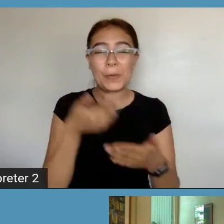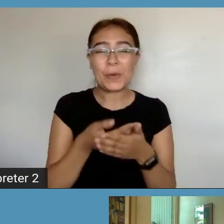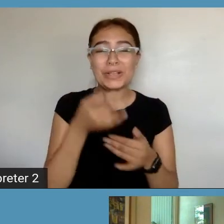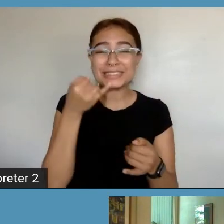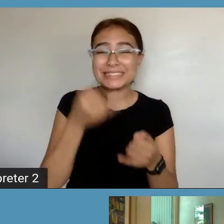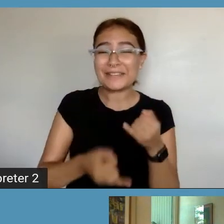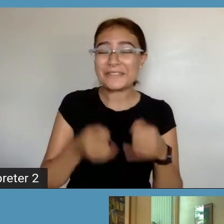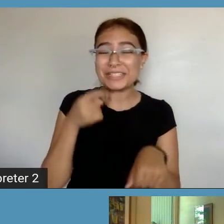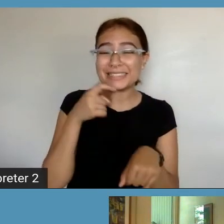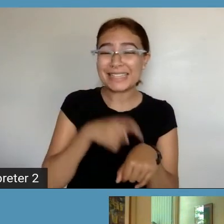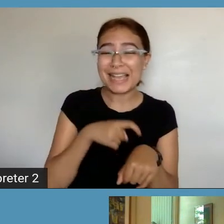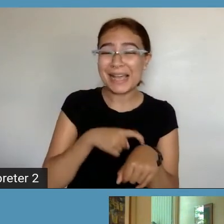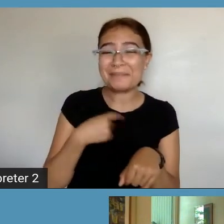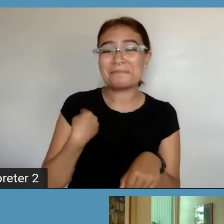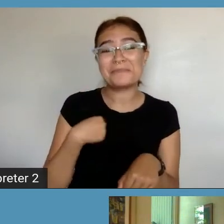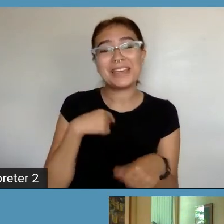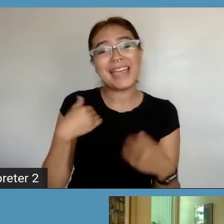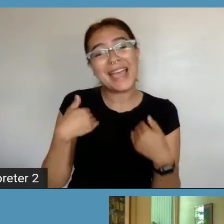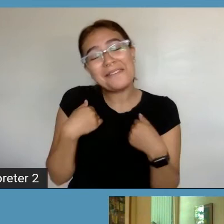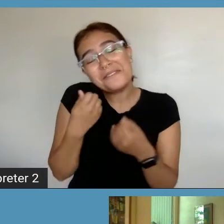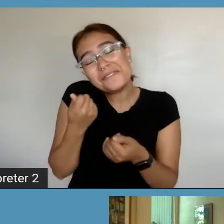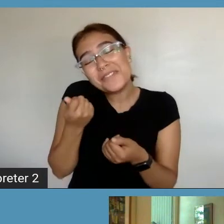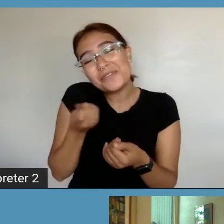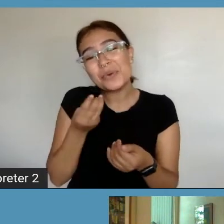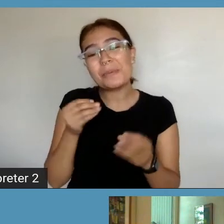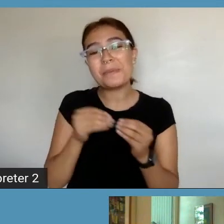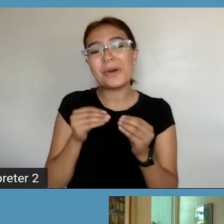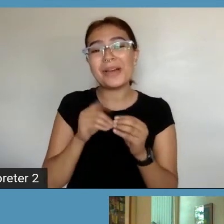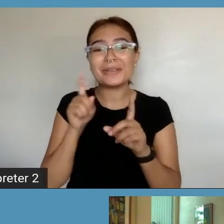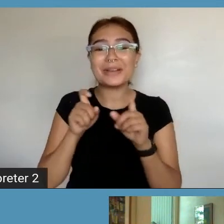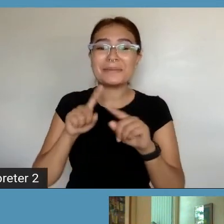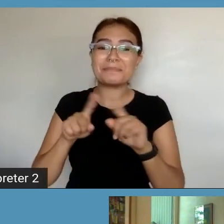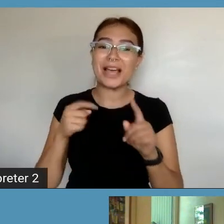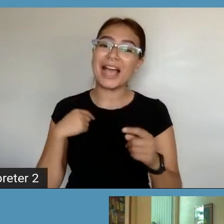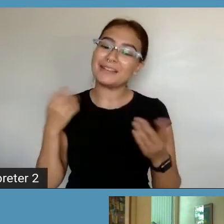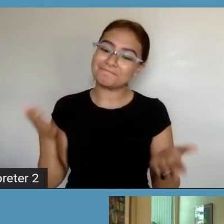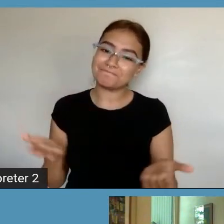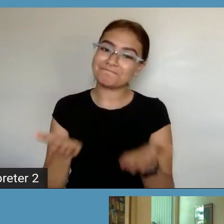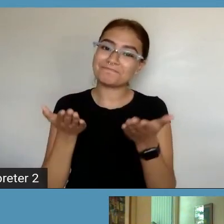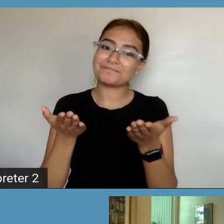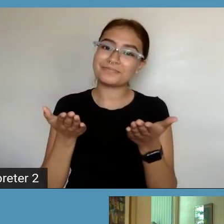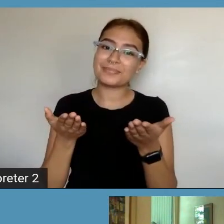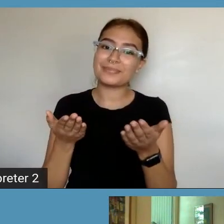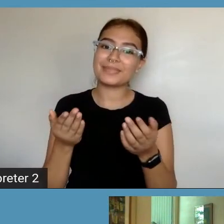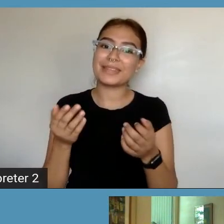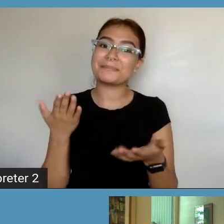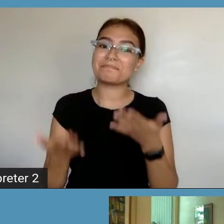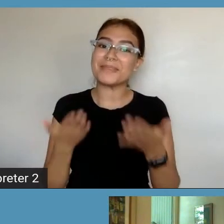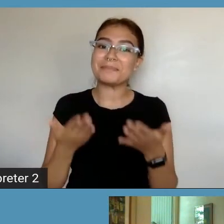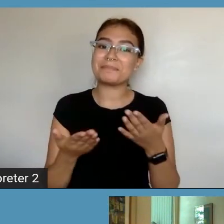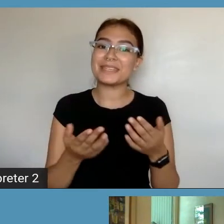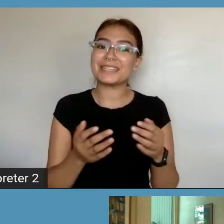more questions but I will encourage you to perhaps log into the form and answer those for some of our